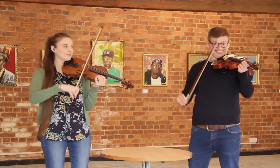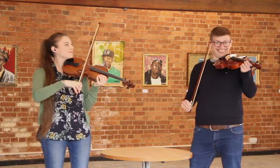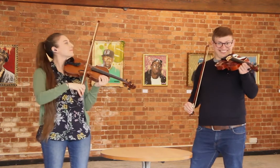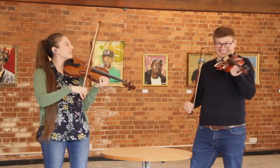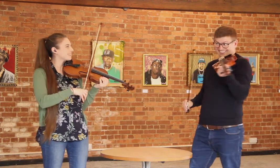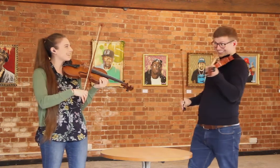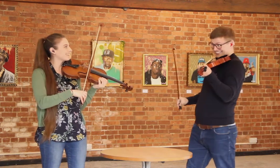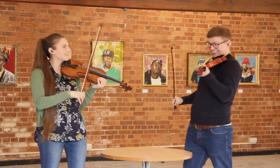Well done!